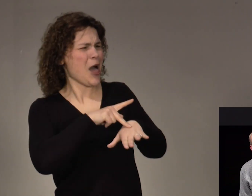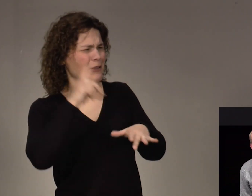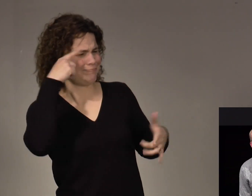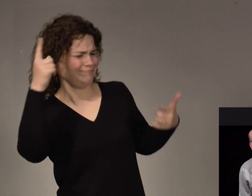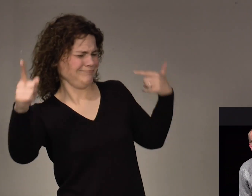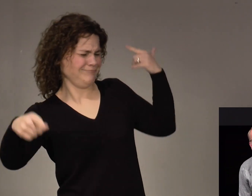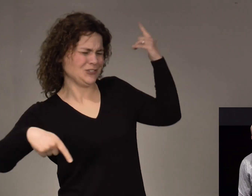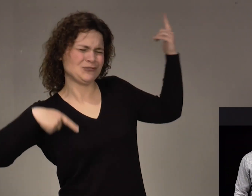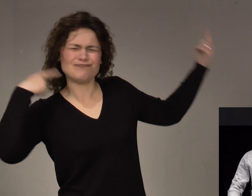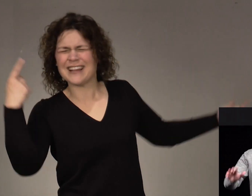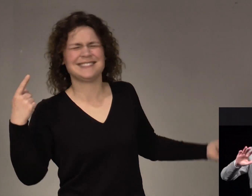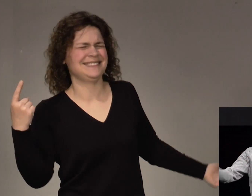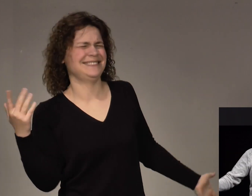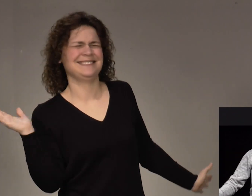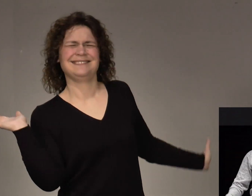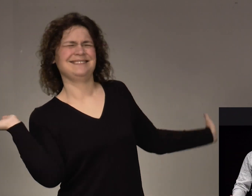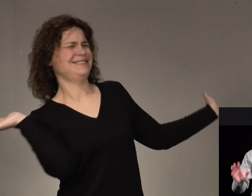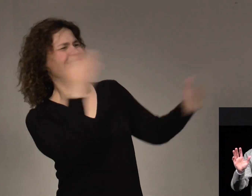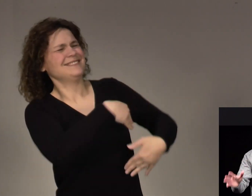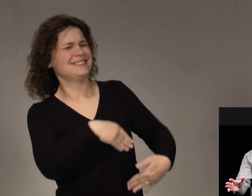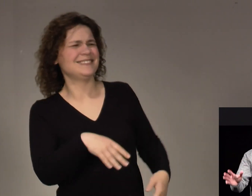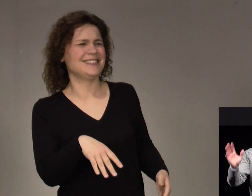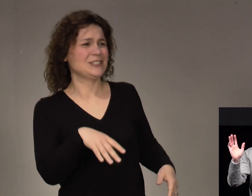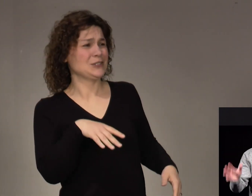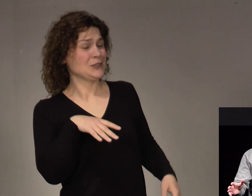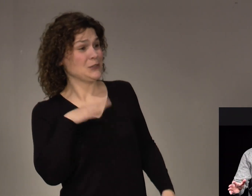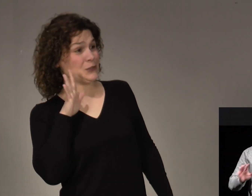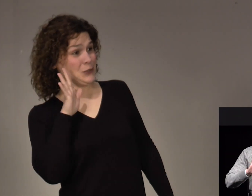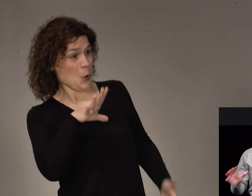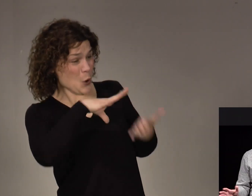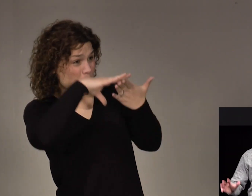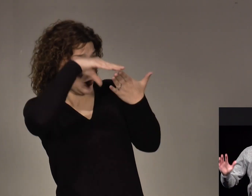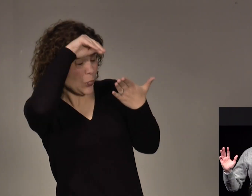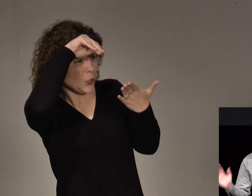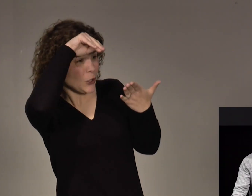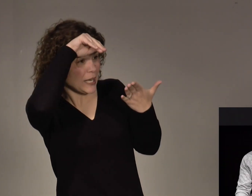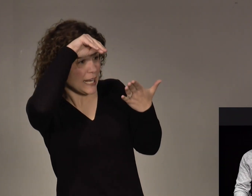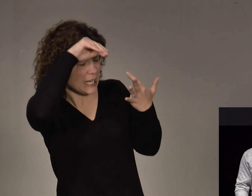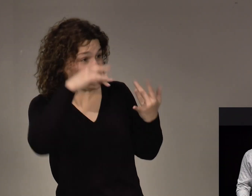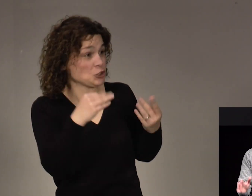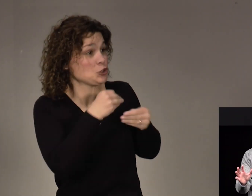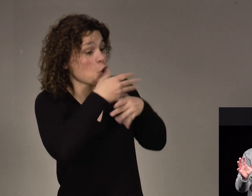mind man! You've gone crazy! You're great learning has driven you mad!" And Paul